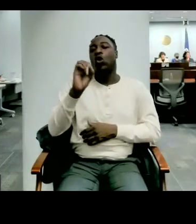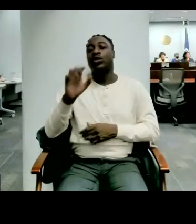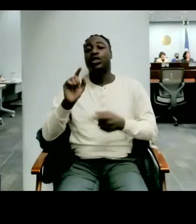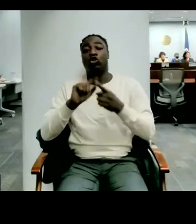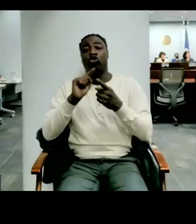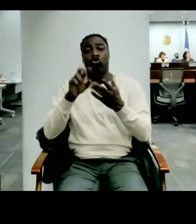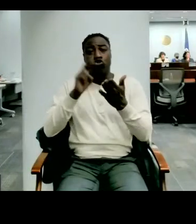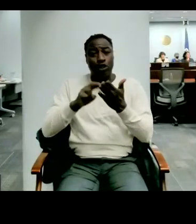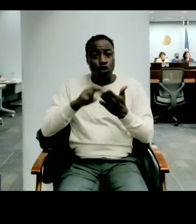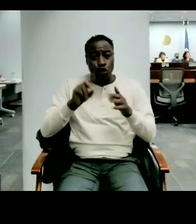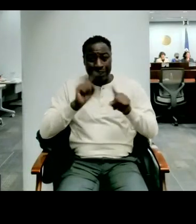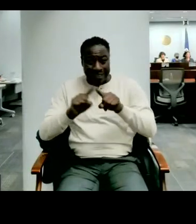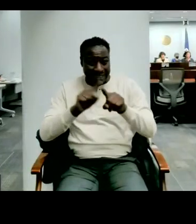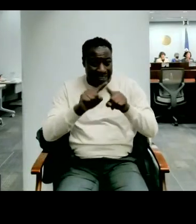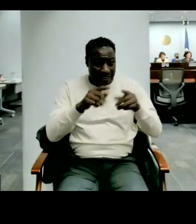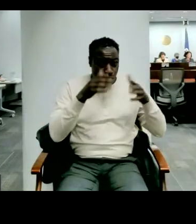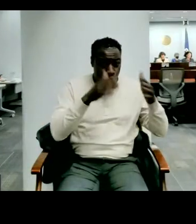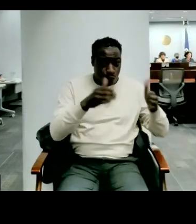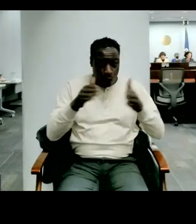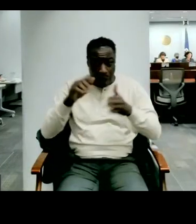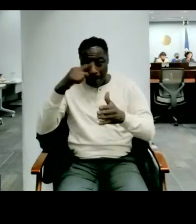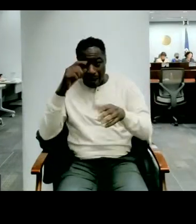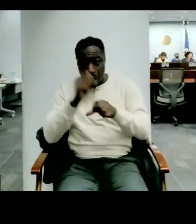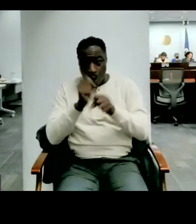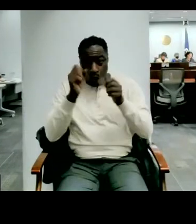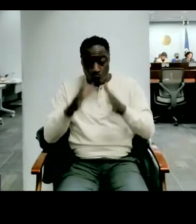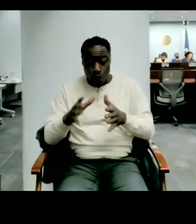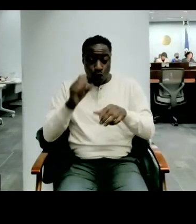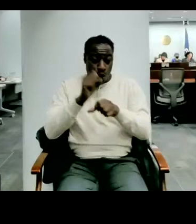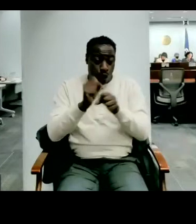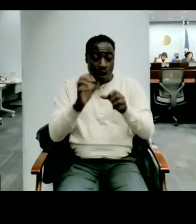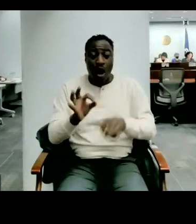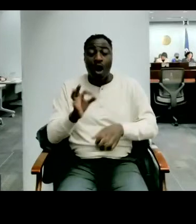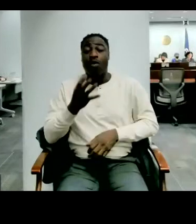research the different ways of which Black workers and workers of color are experiencing